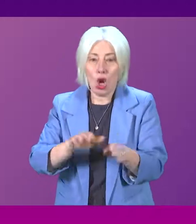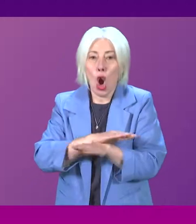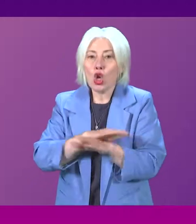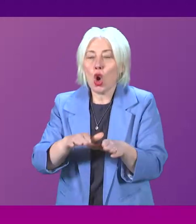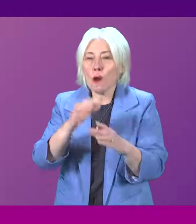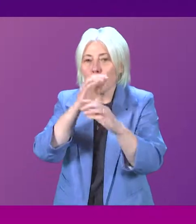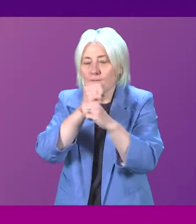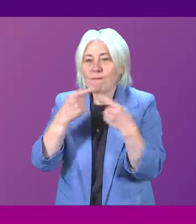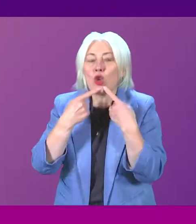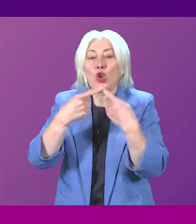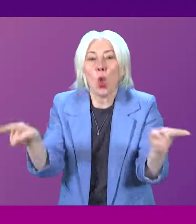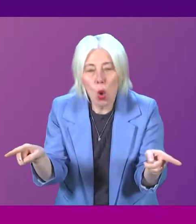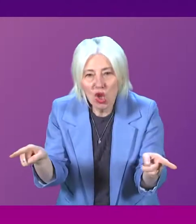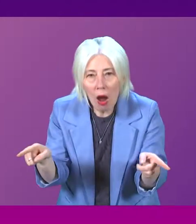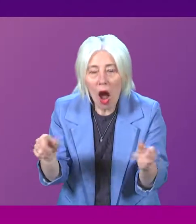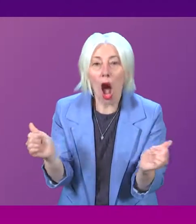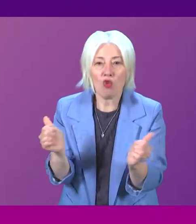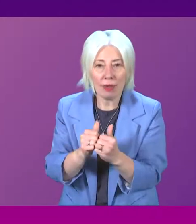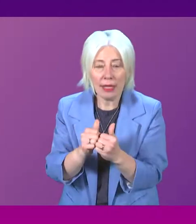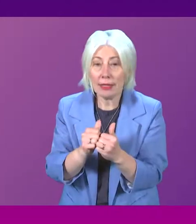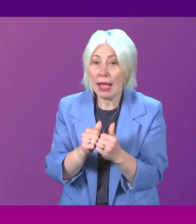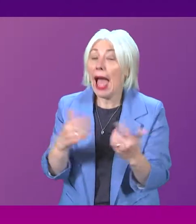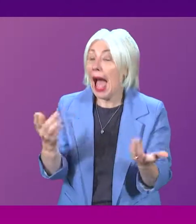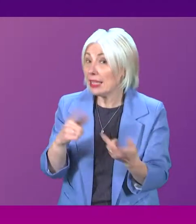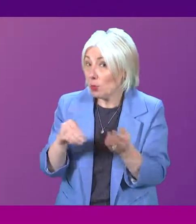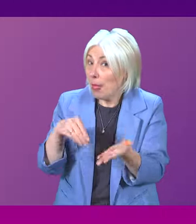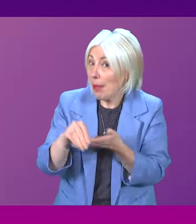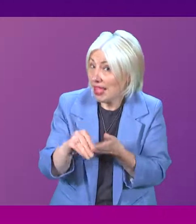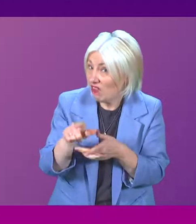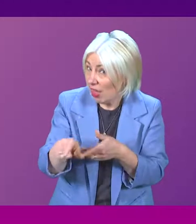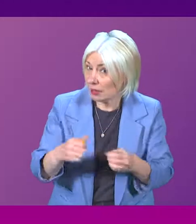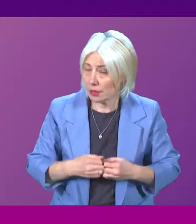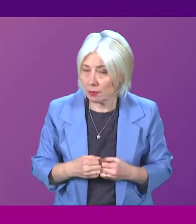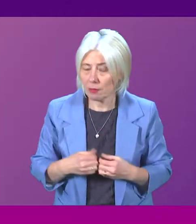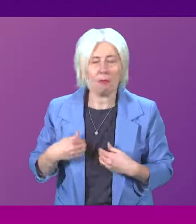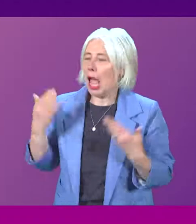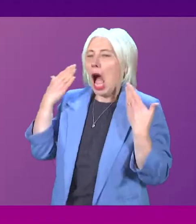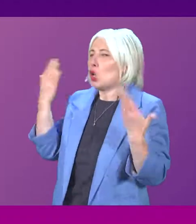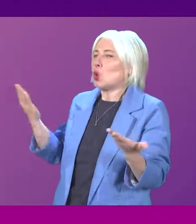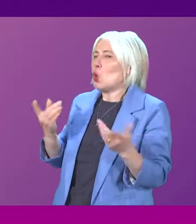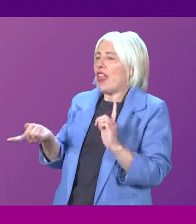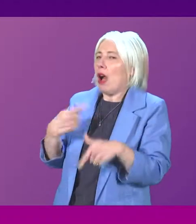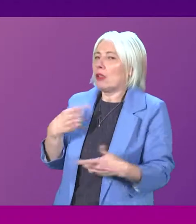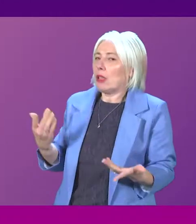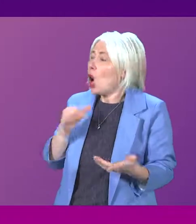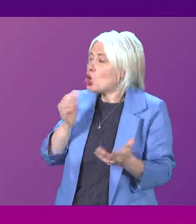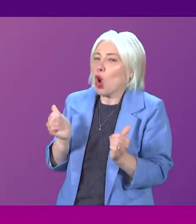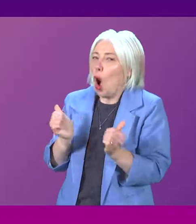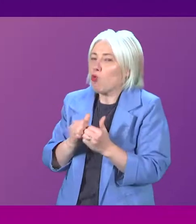If so, was there any payment associated with that? I do not know the answer to that question and it is not appropriate for me to know the